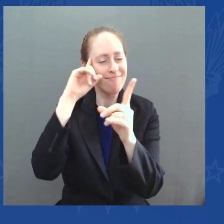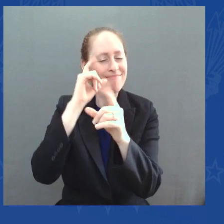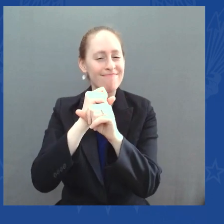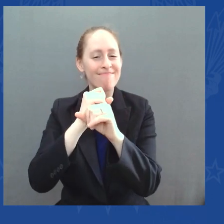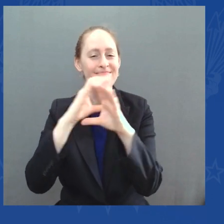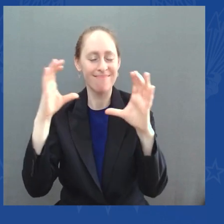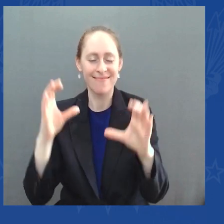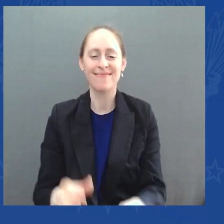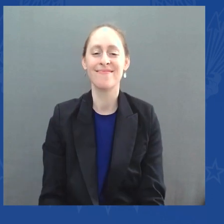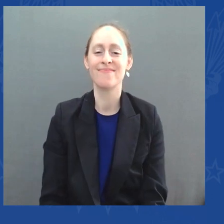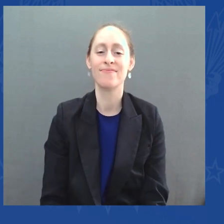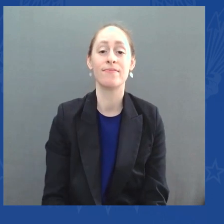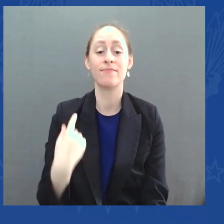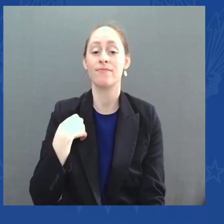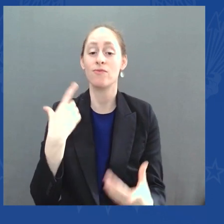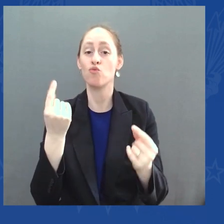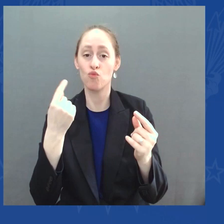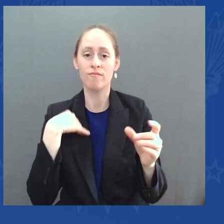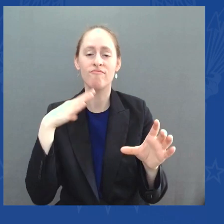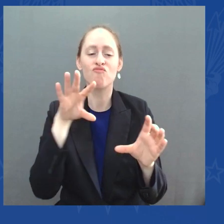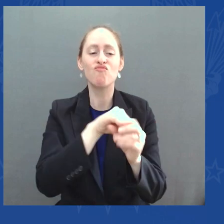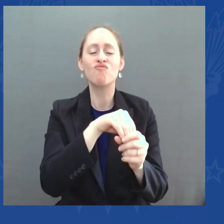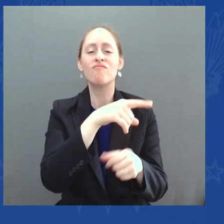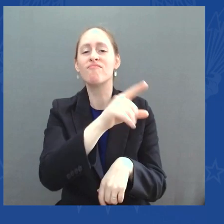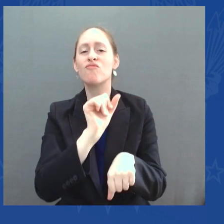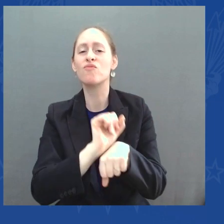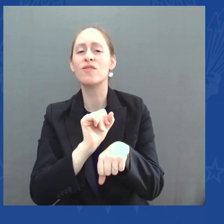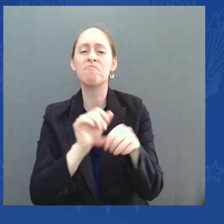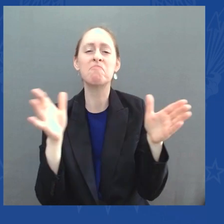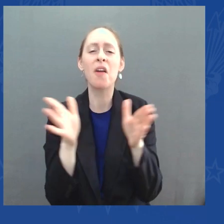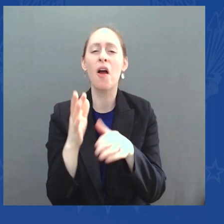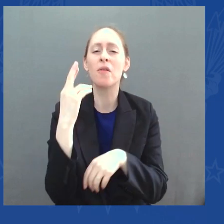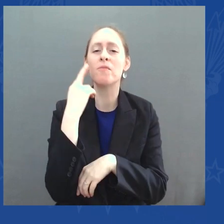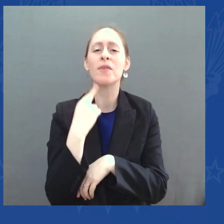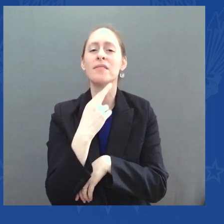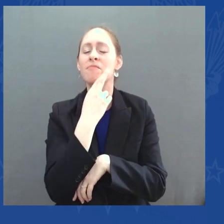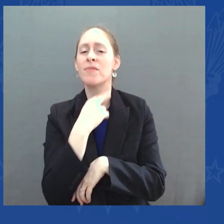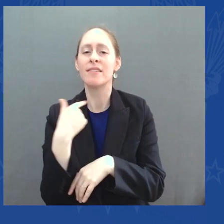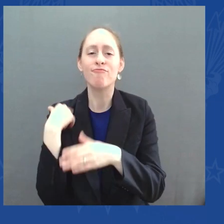As time went on, I worked for so many amazing restaurants, but in March of 2020,